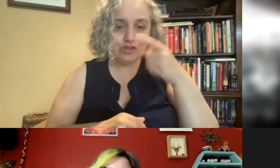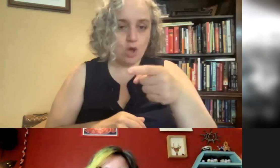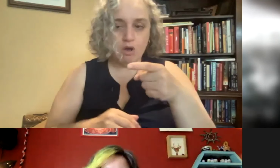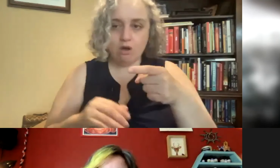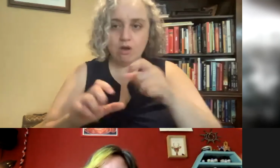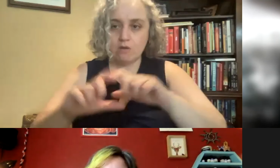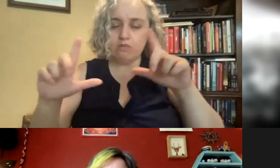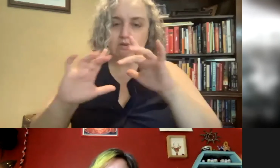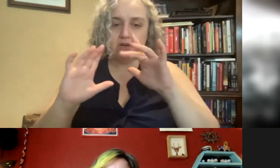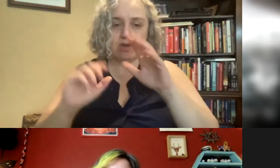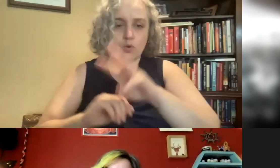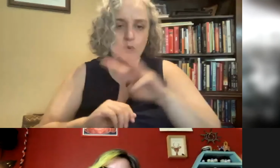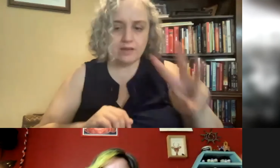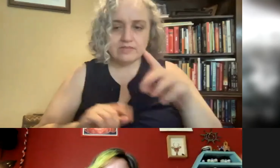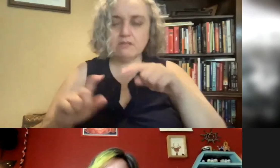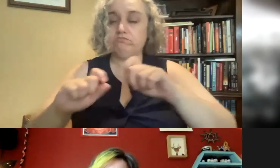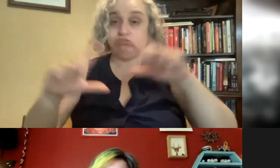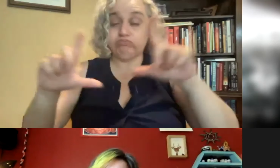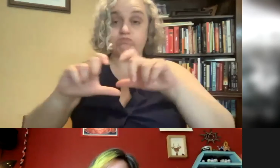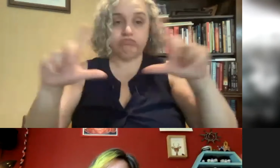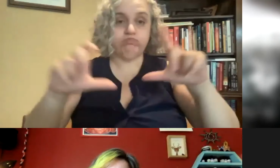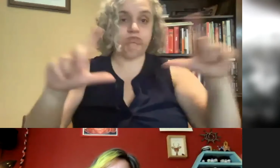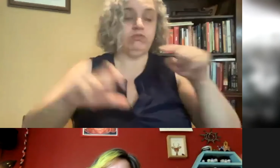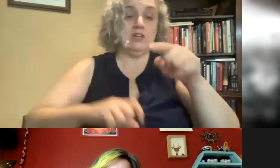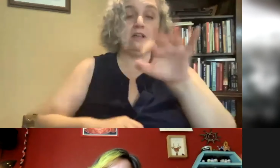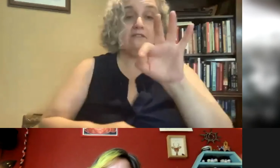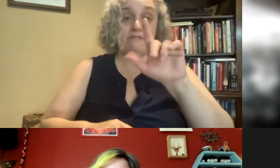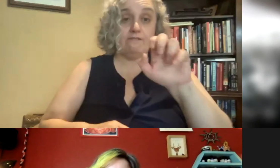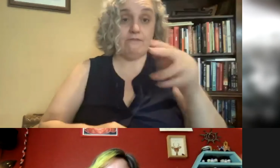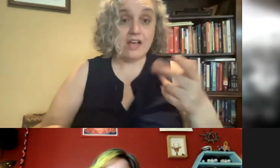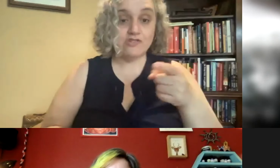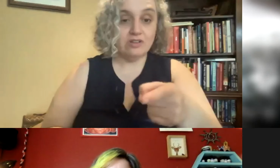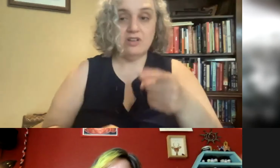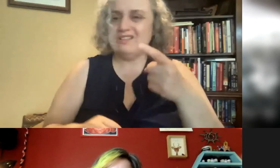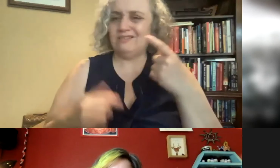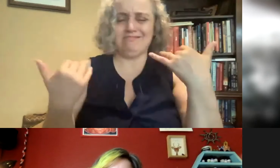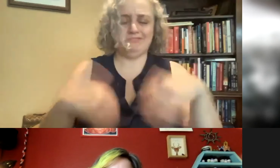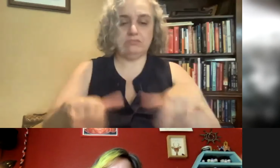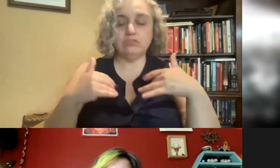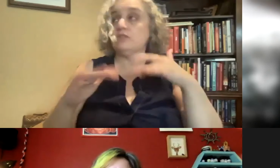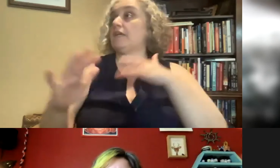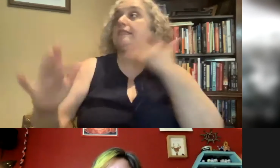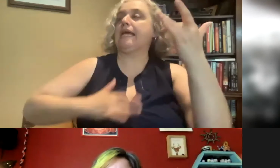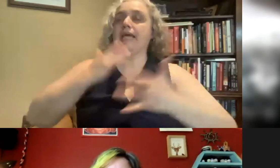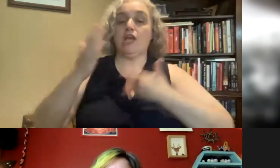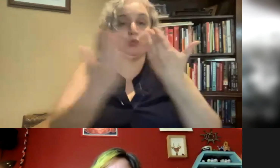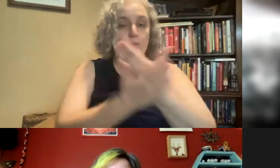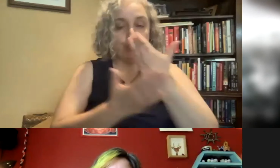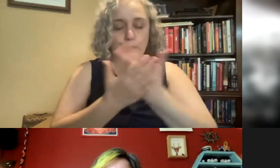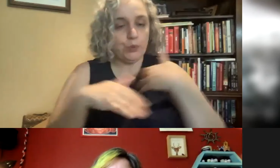like web pages used to be so ridiculous because it just was so exciting and new. I think that's how AI is right now.